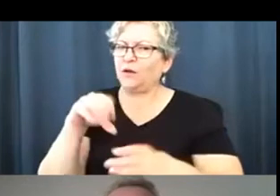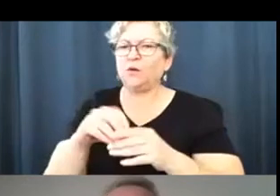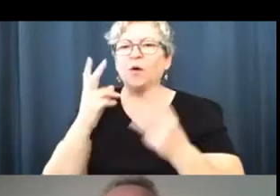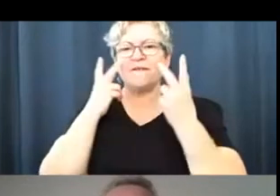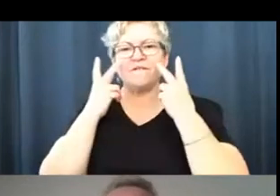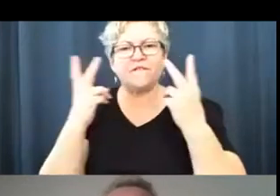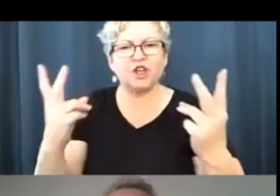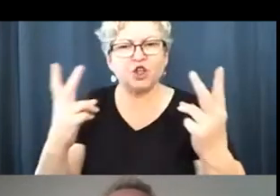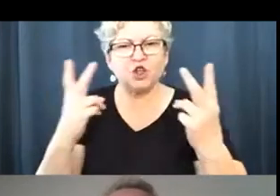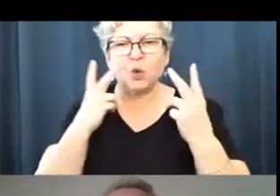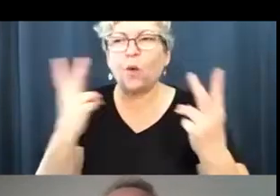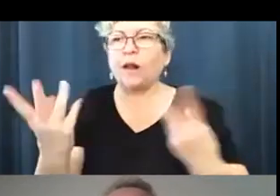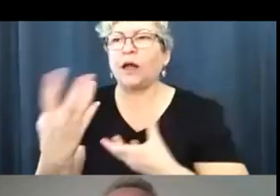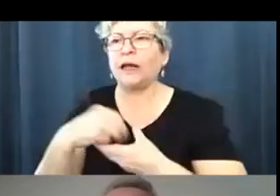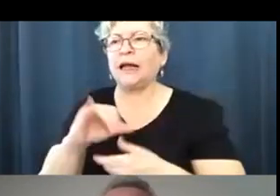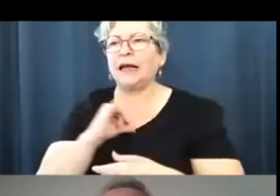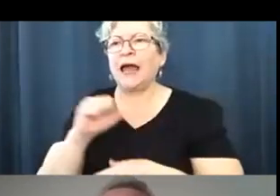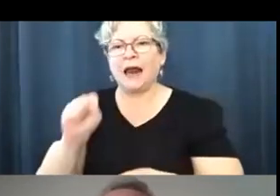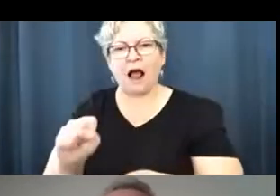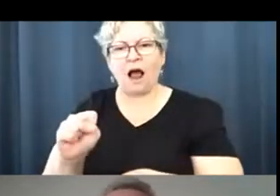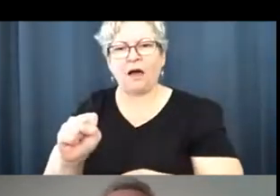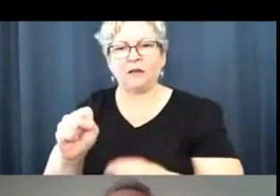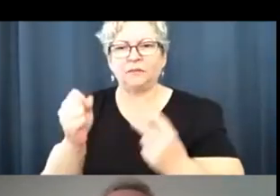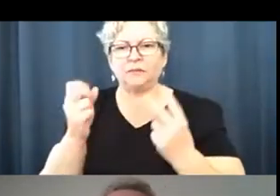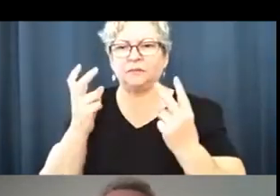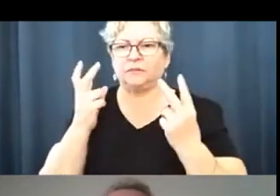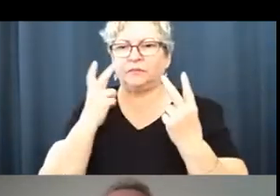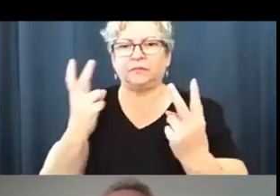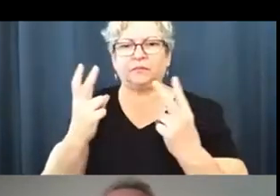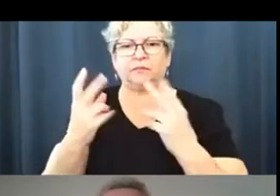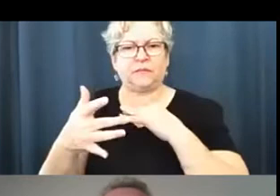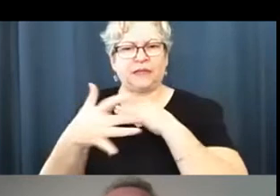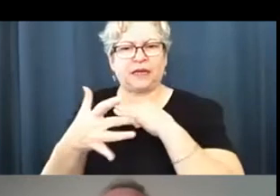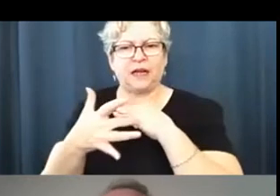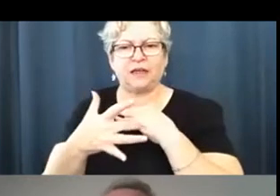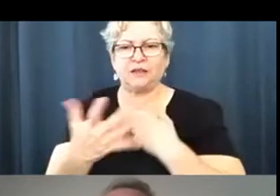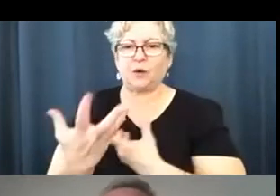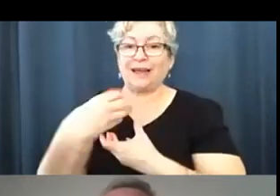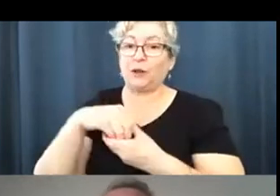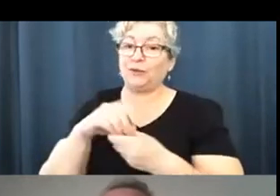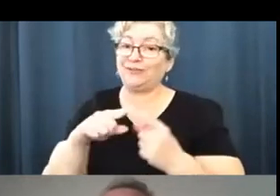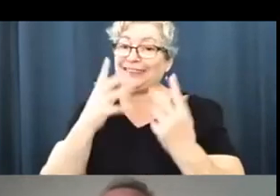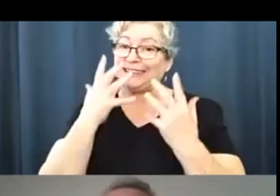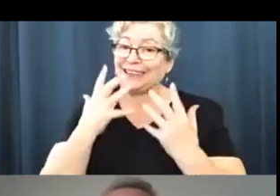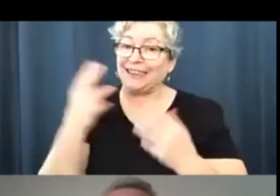Can I use today's technology. And the idea of inclusion sadly, that historically people with disabilities